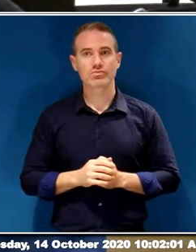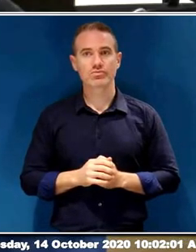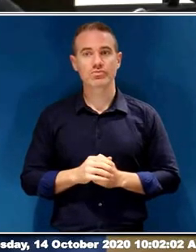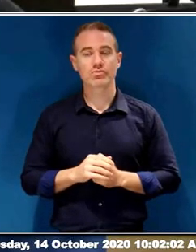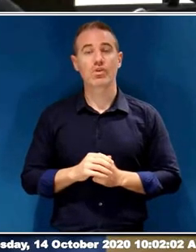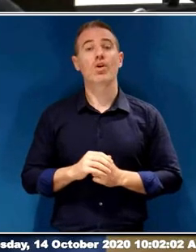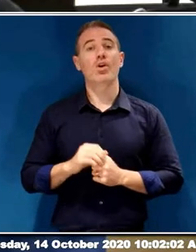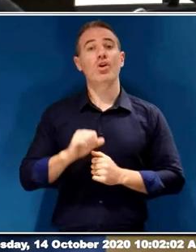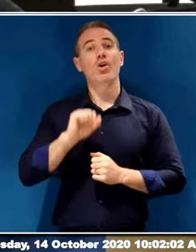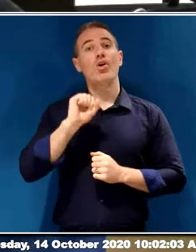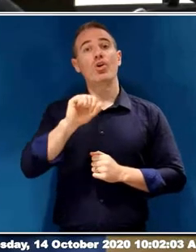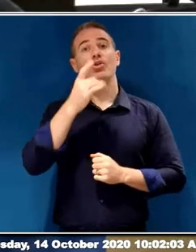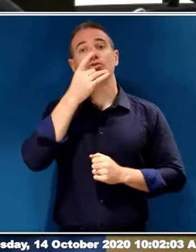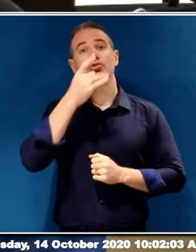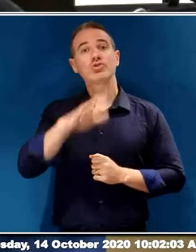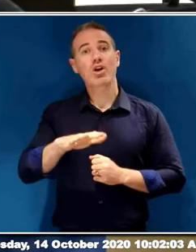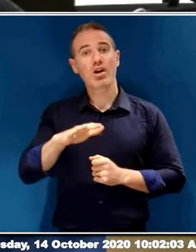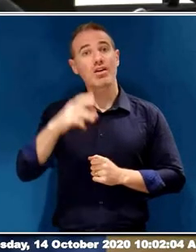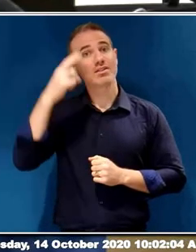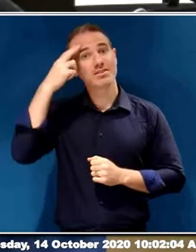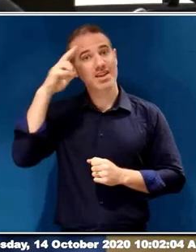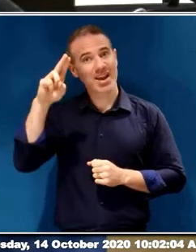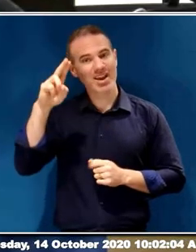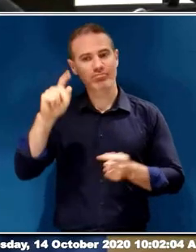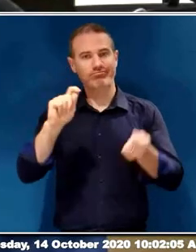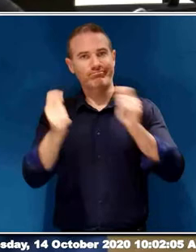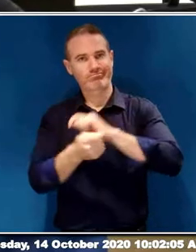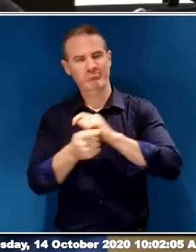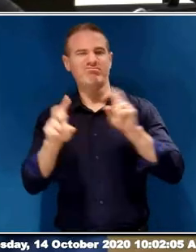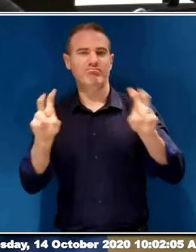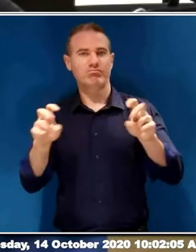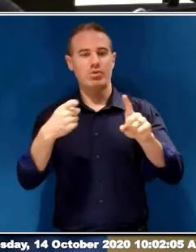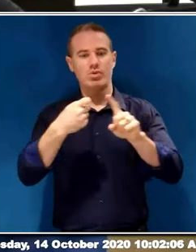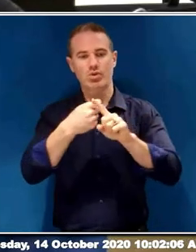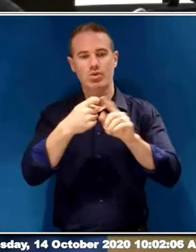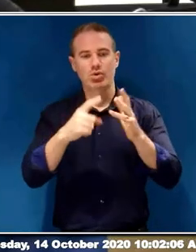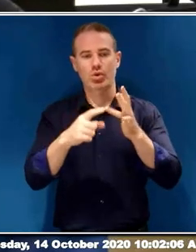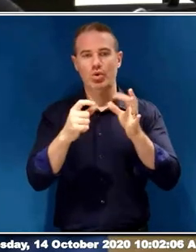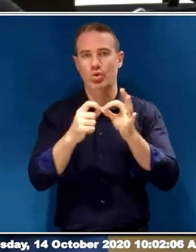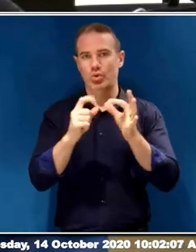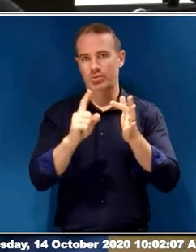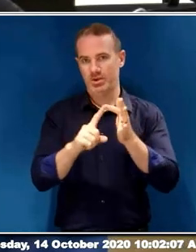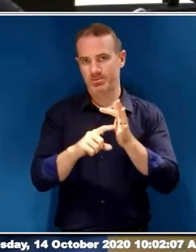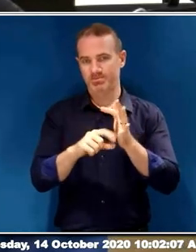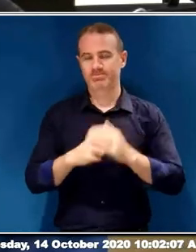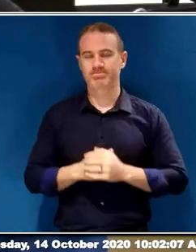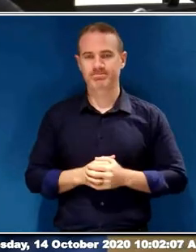For the witness, I note for the record that there is presently litigation on